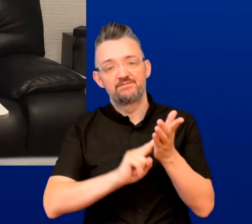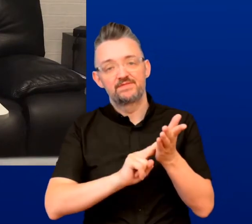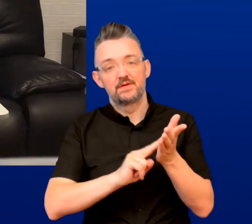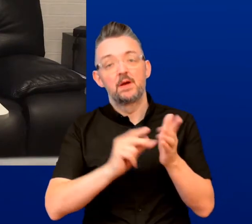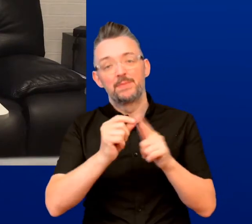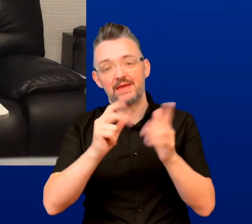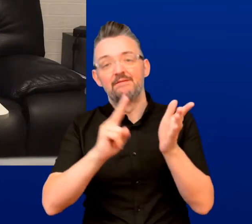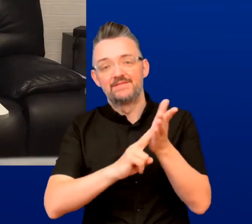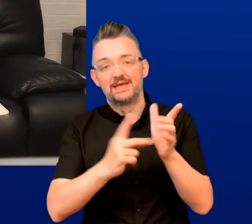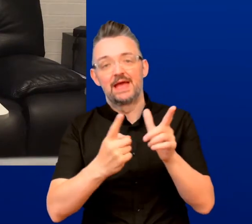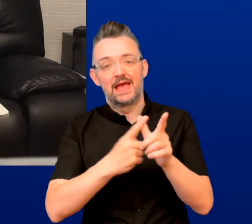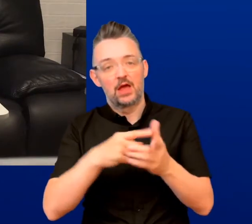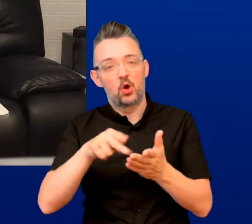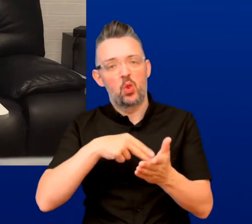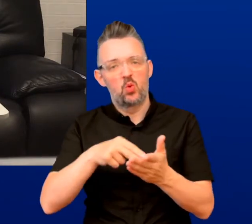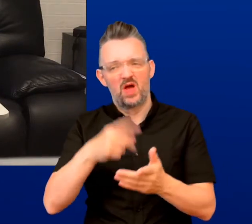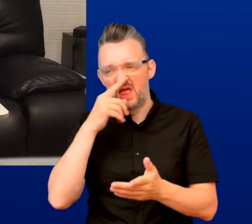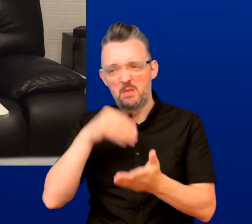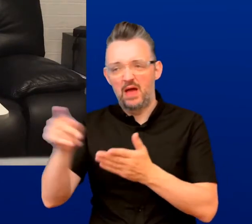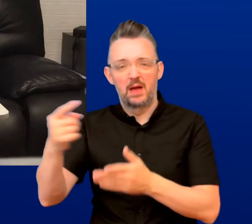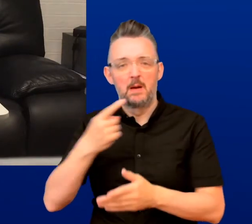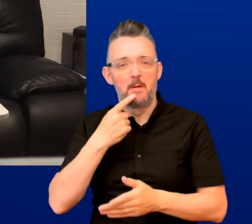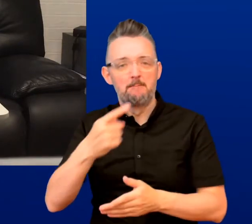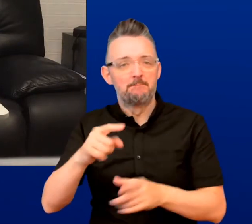in small tubs in the Pound Shop or you can get